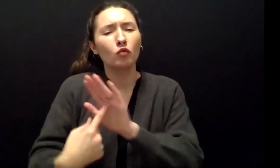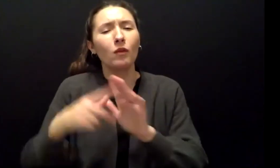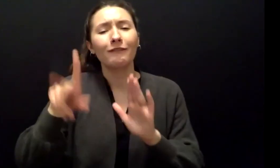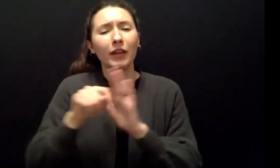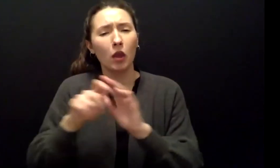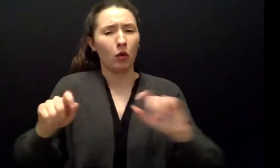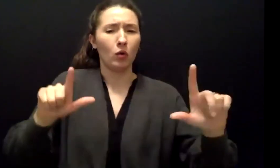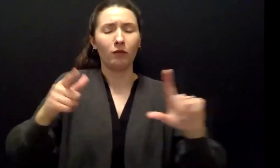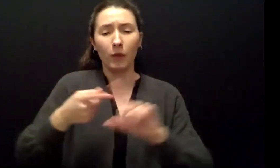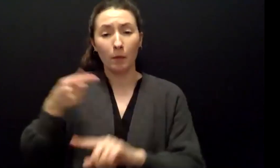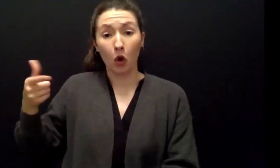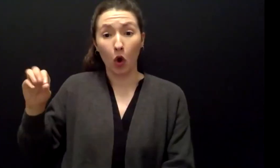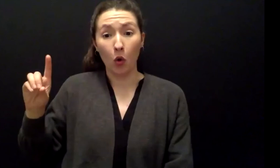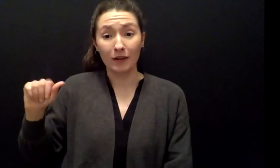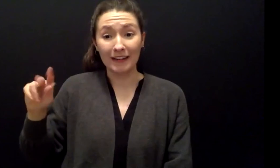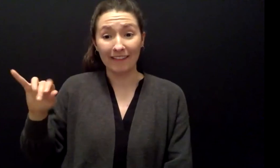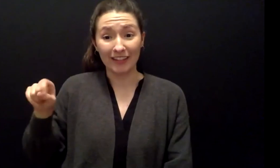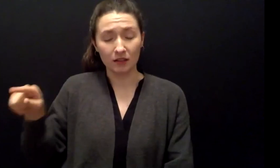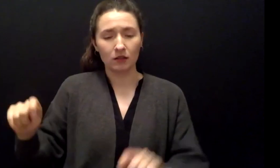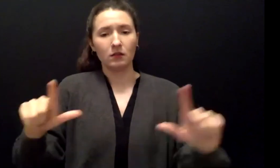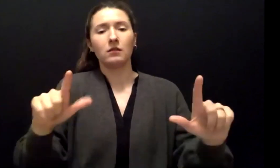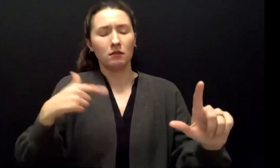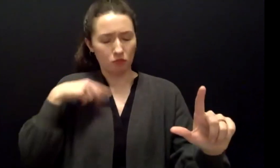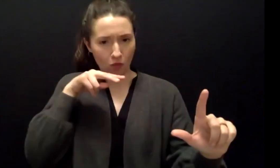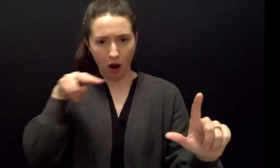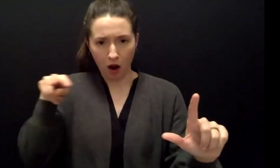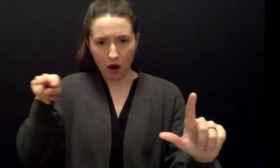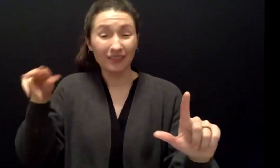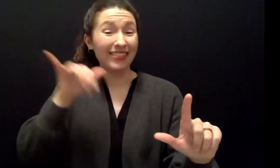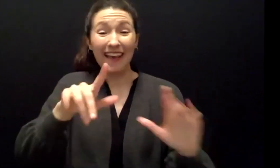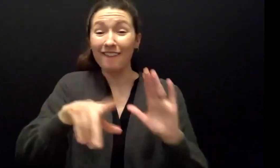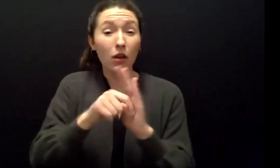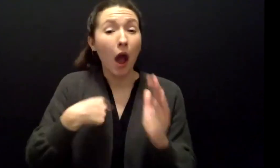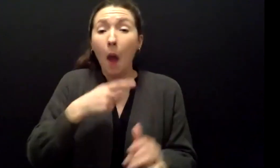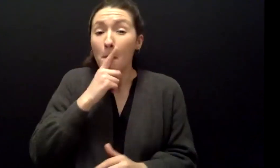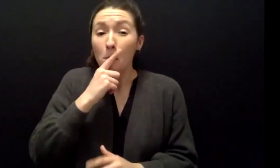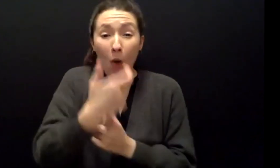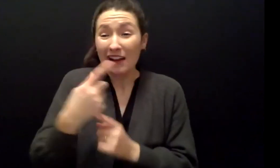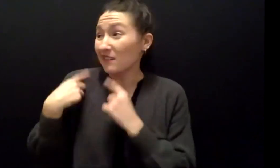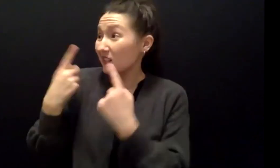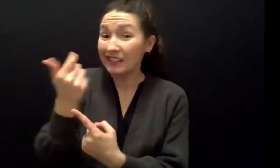gonna turn away advocates, it doesn't make any sense but the question was, how can you enter and I would say, probably enter into being a part of change perhaps wanting to